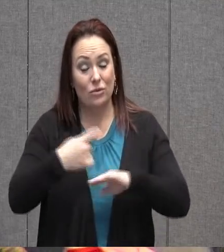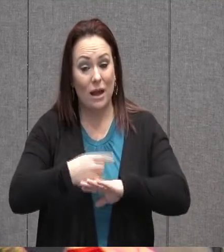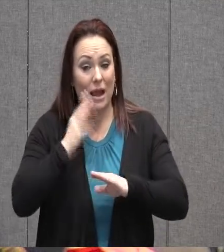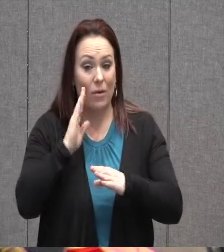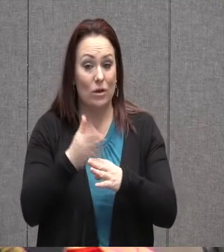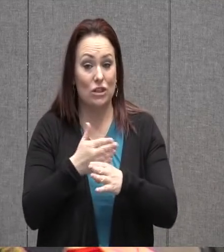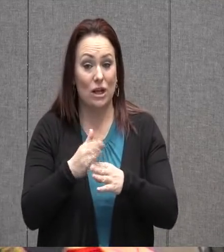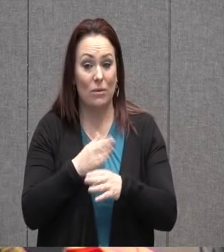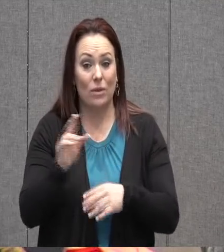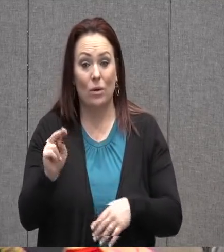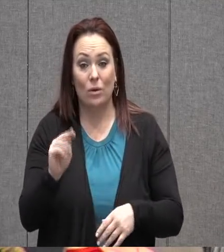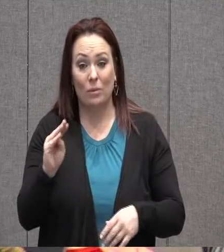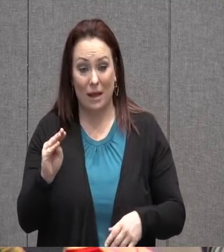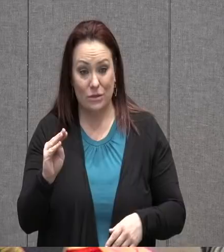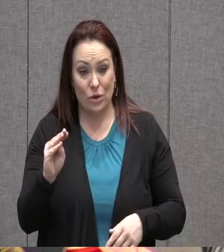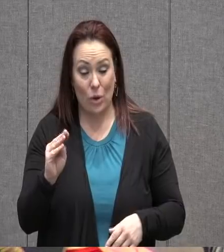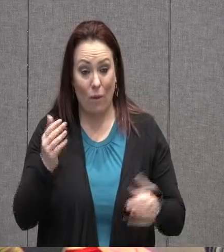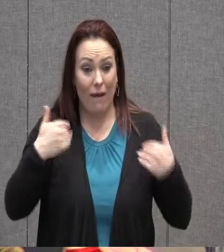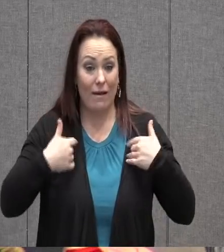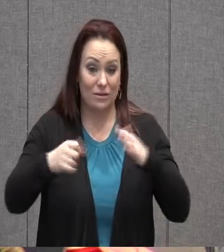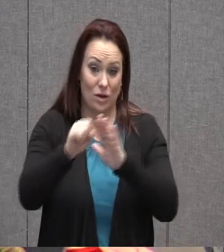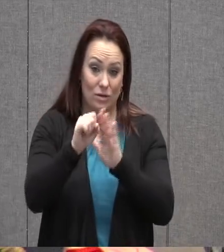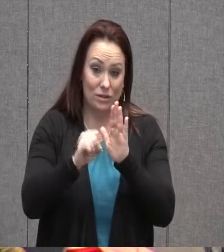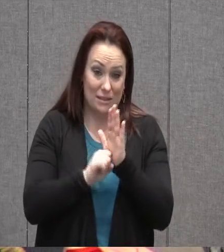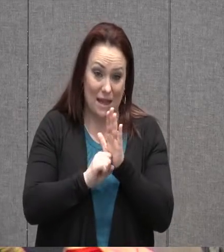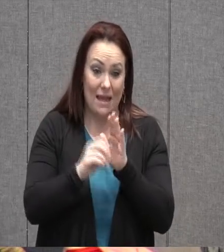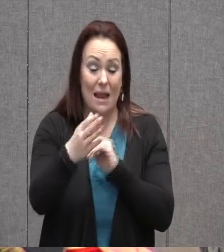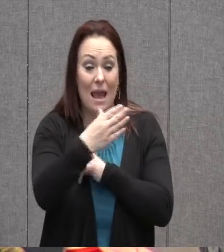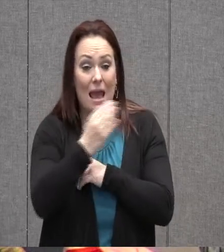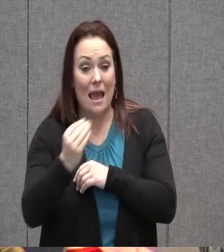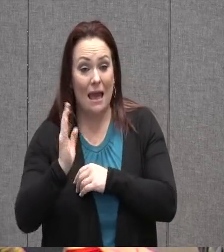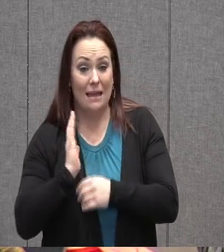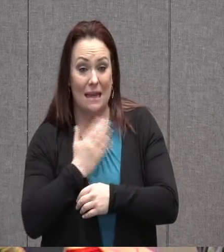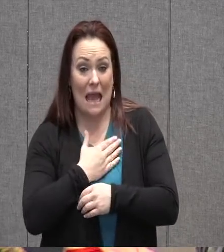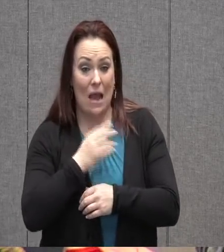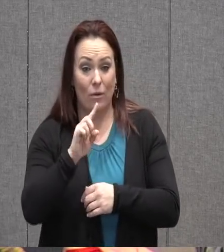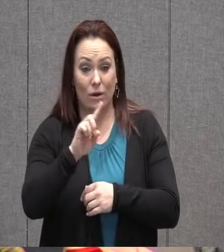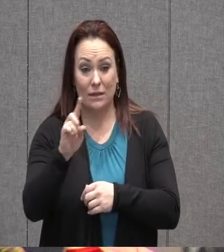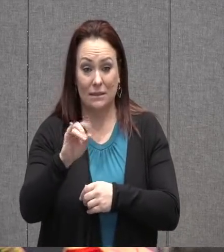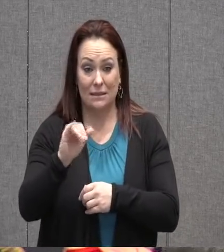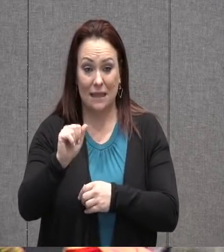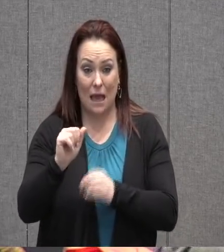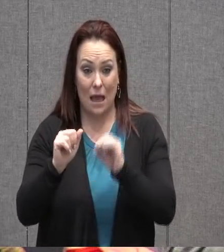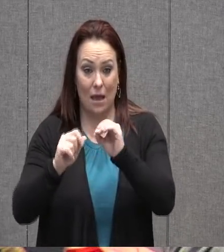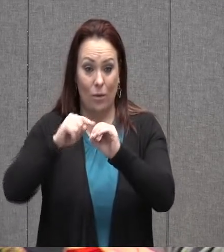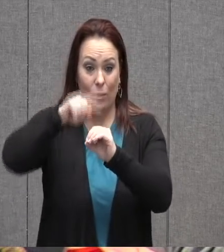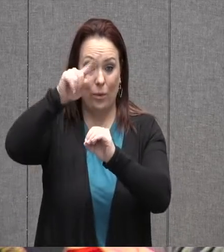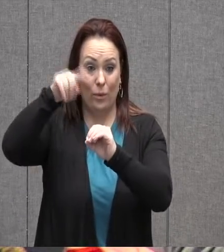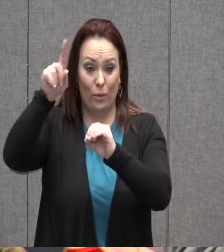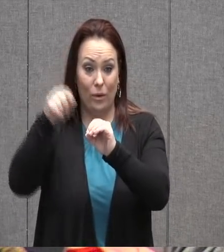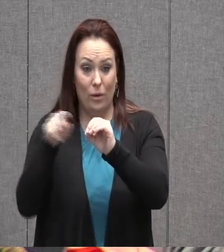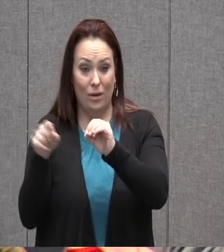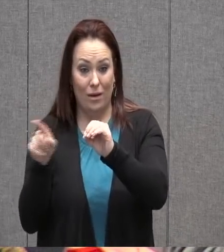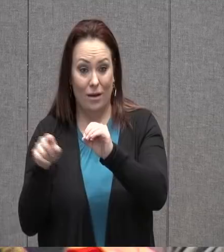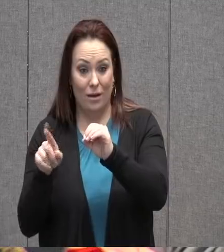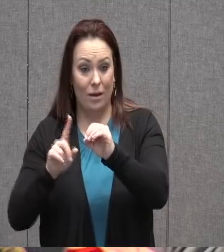It has our state on it and the Zia symbol. The head of the quarter, do you know who that is?